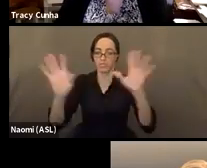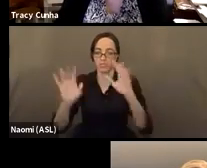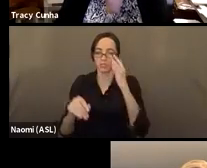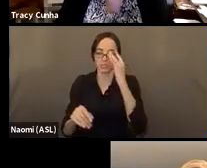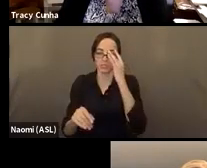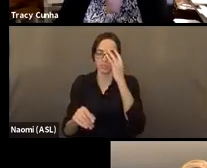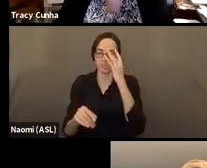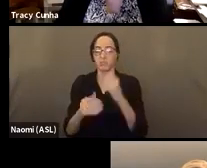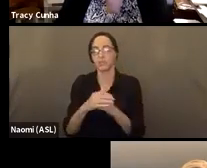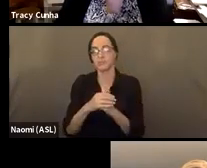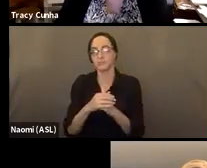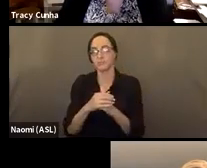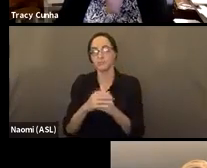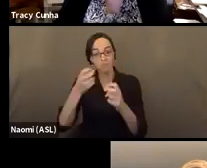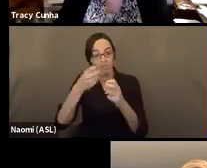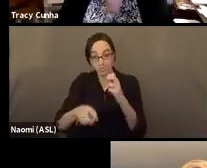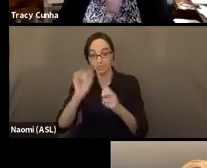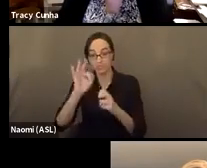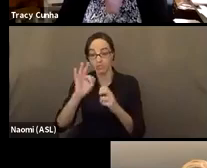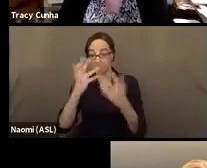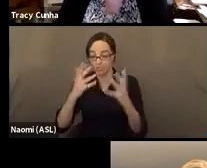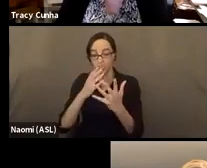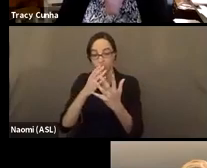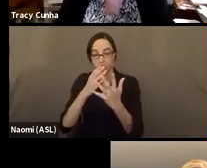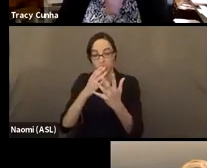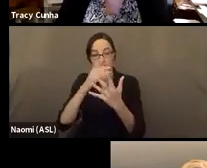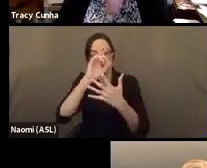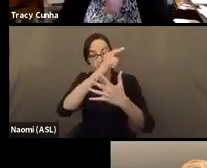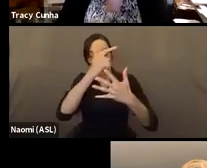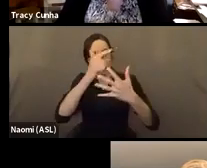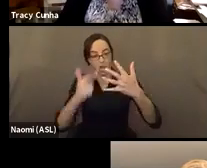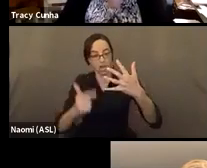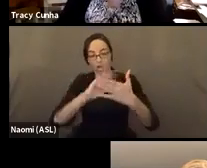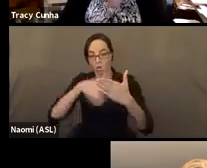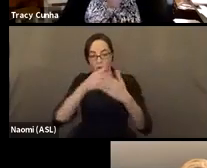to have a plan and they fall through you've checked all your boxes packed your to-go bag